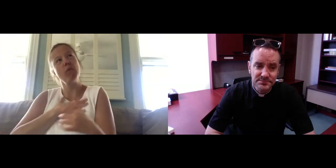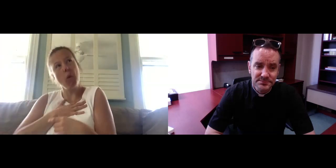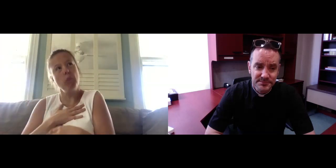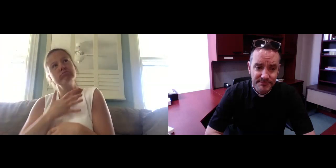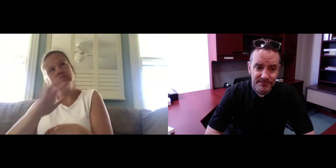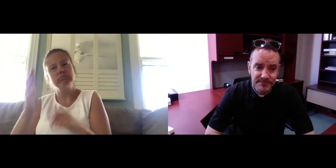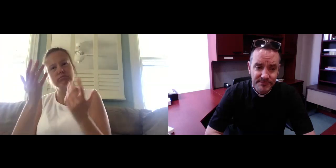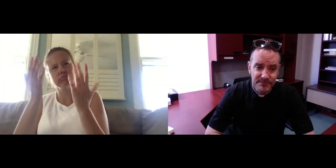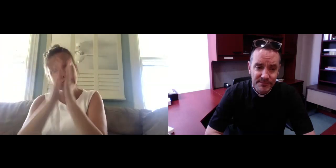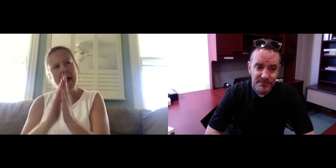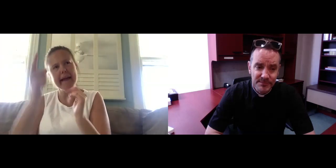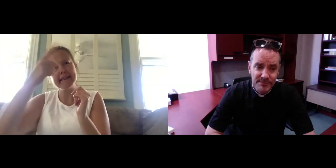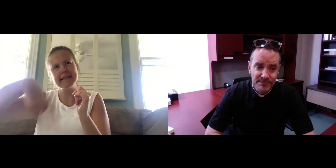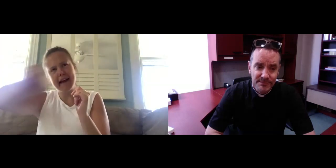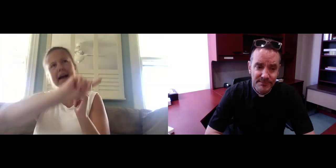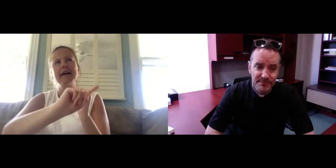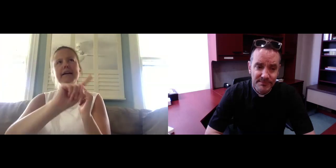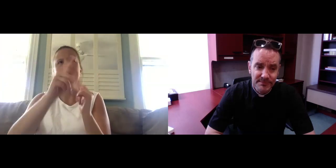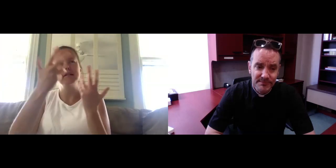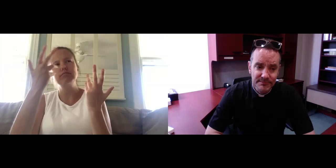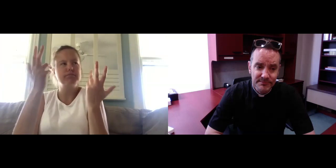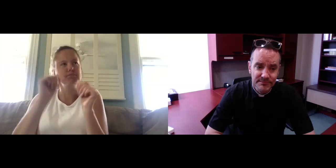will be like a prisoner, if you are thinking about it in terms of what you